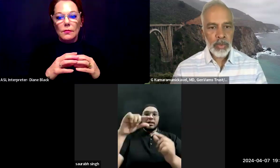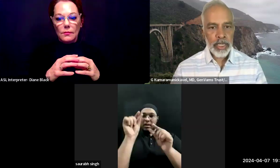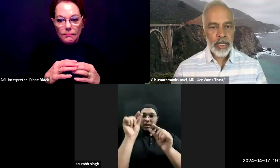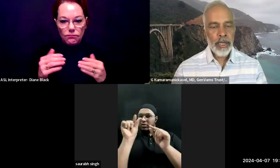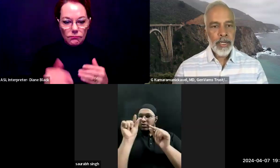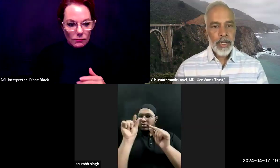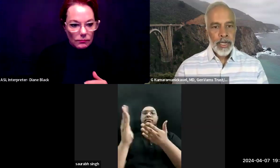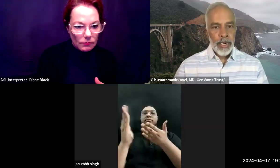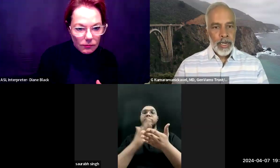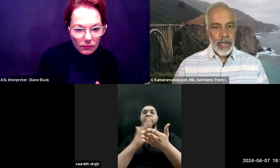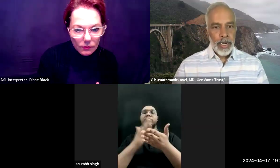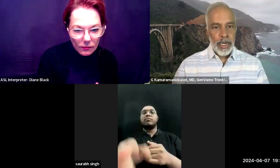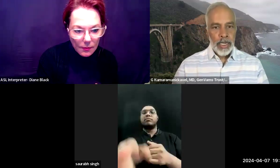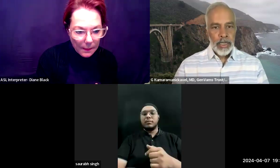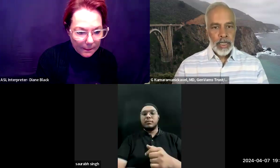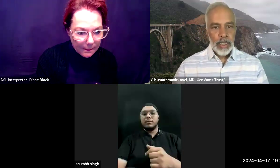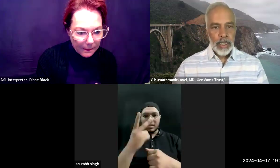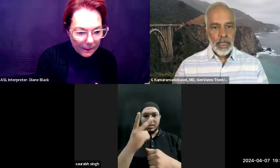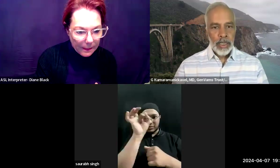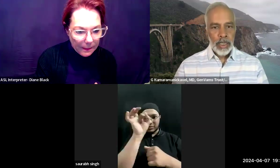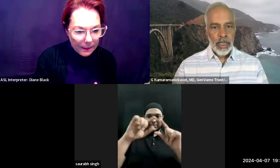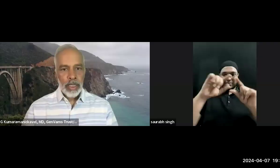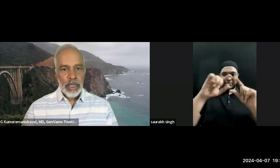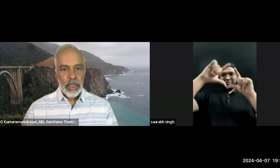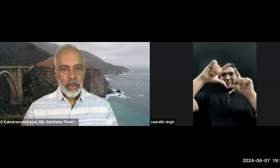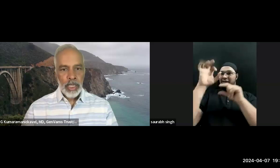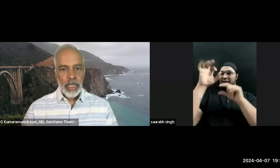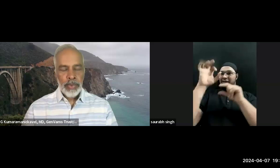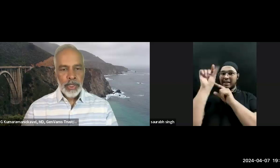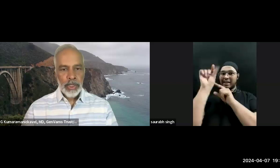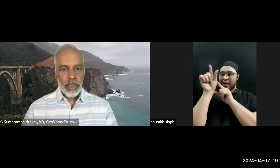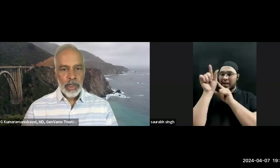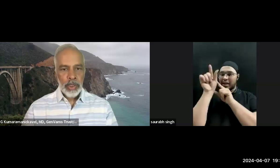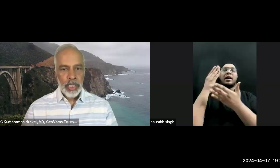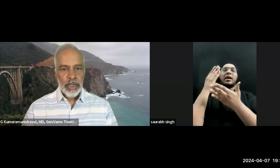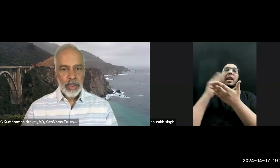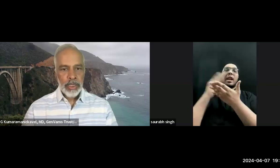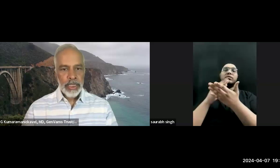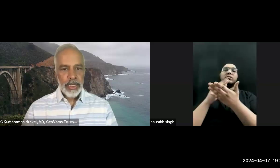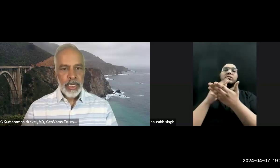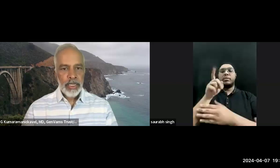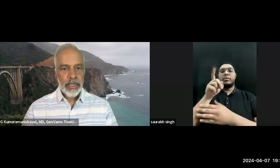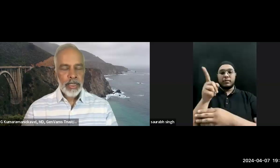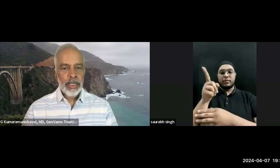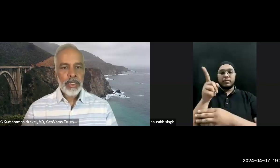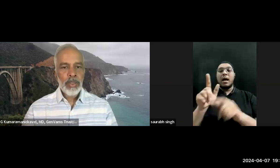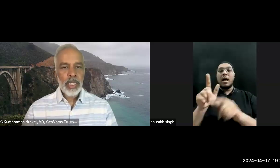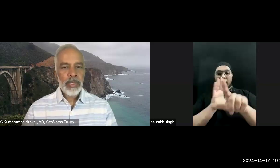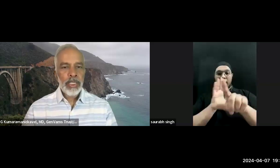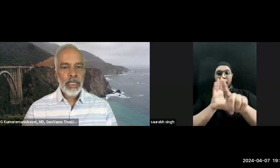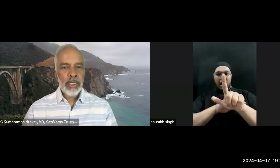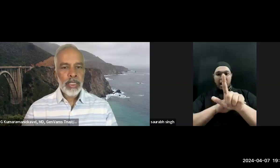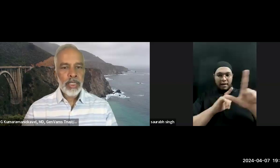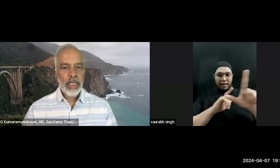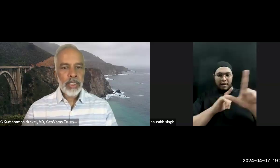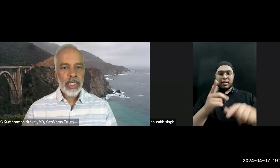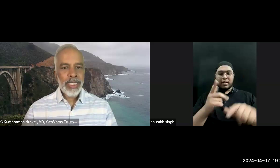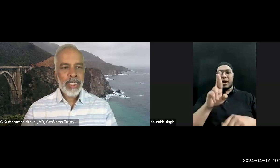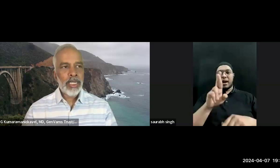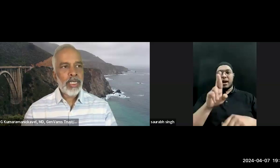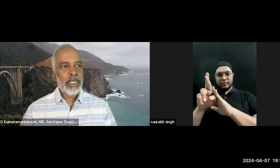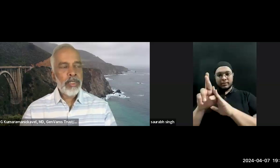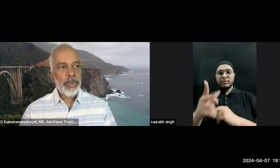the vein. And to the left or to your right, you can see that you have the slightly dark red